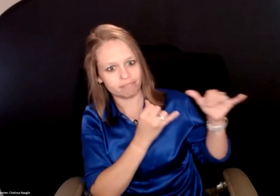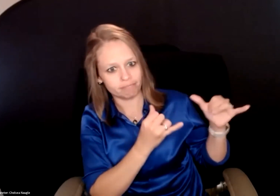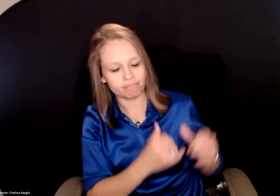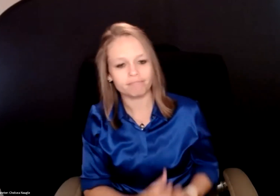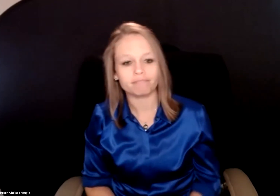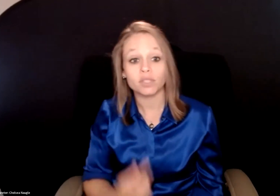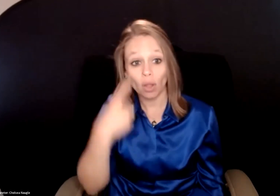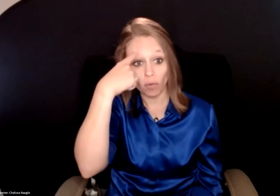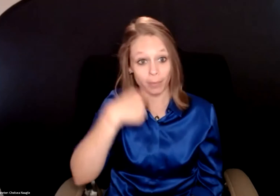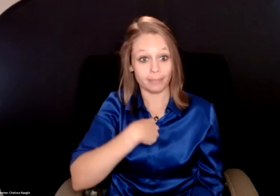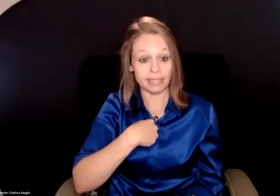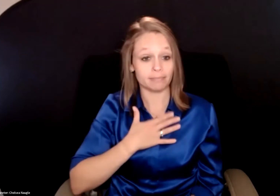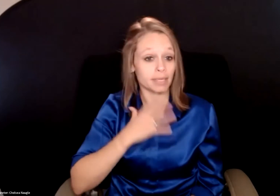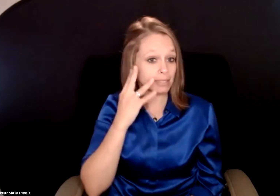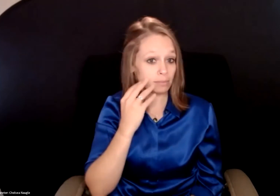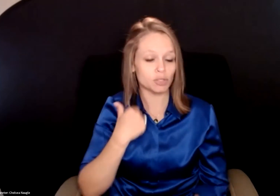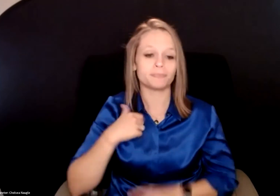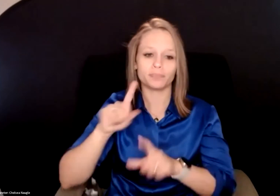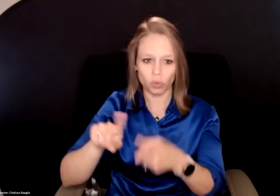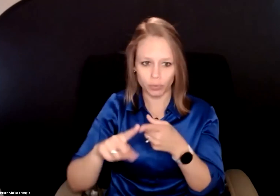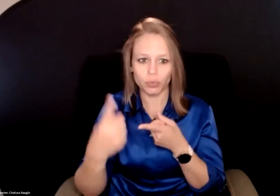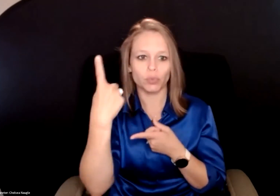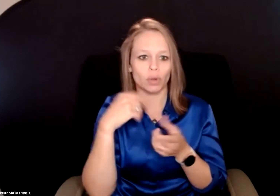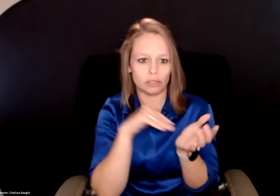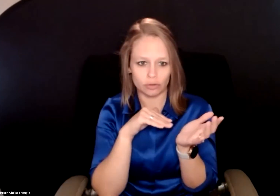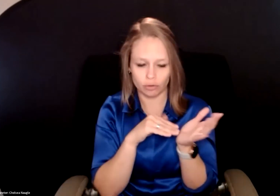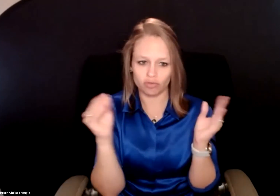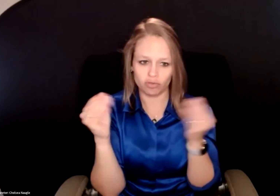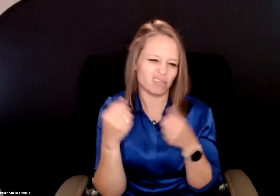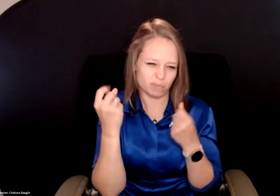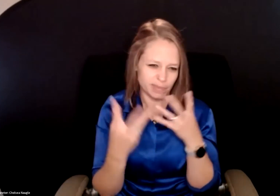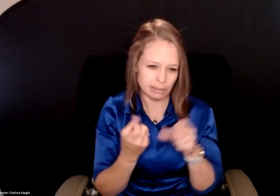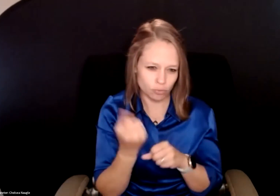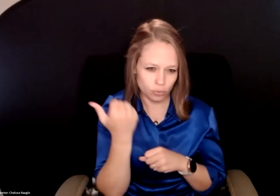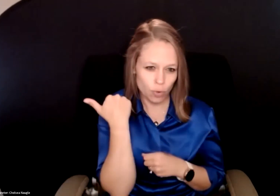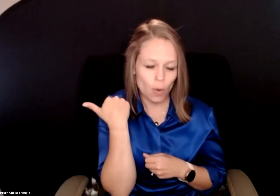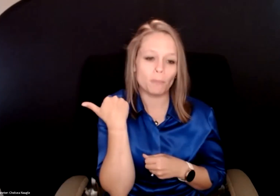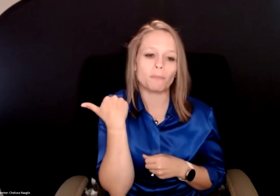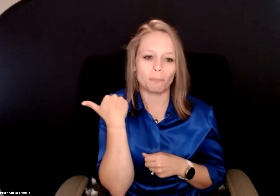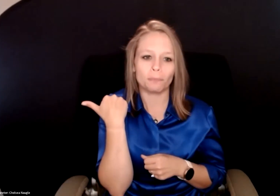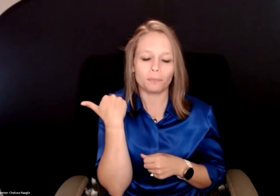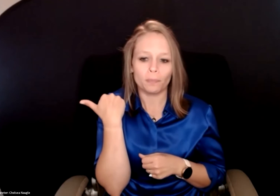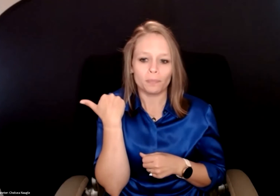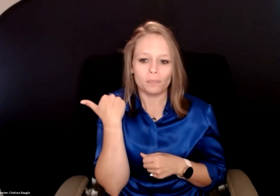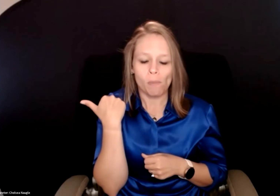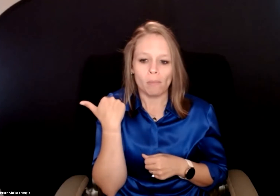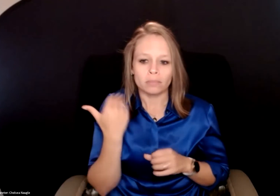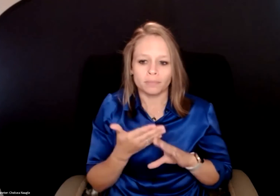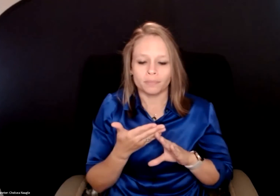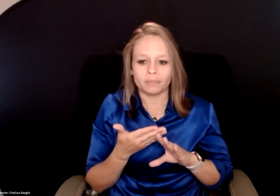I was at one doctor's office years ago.